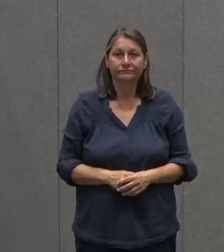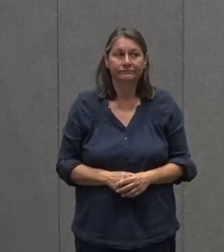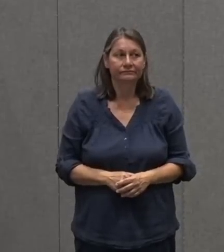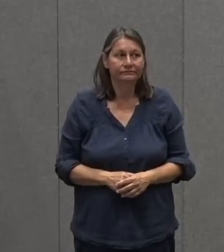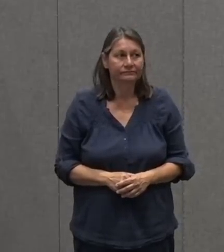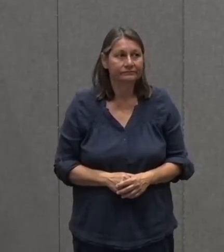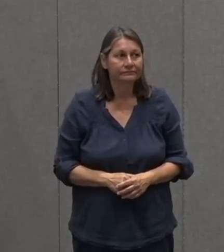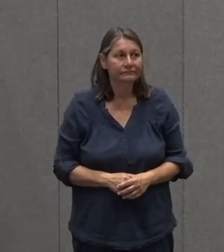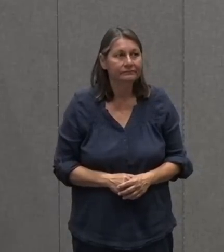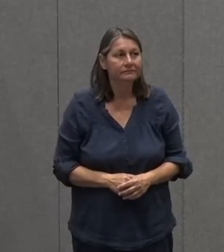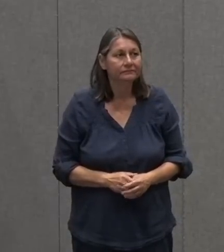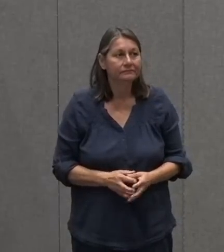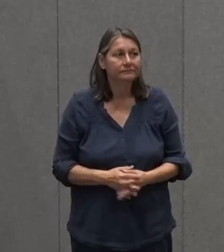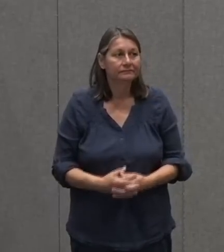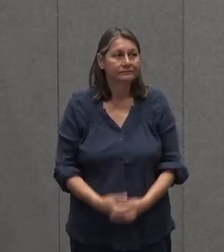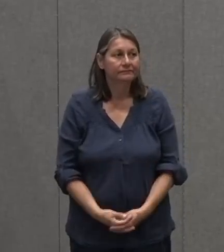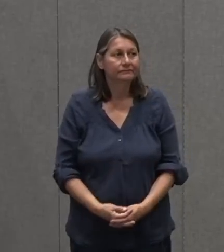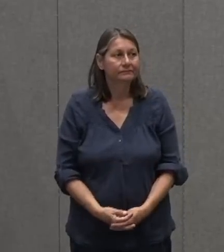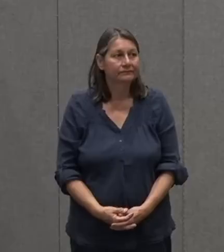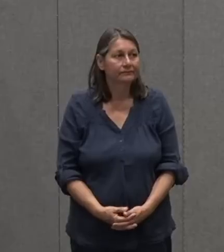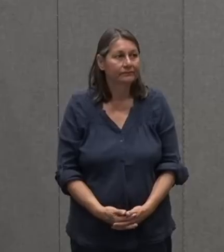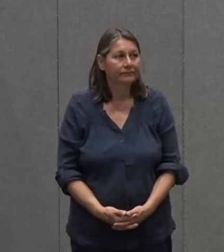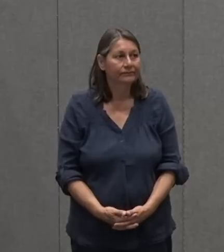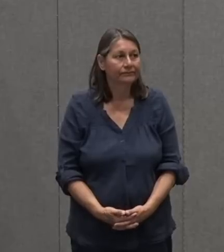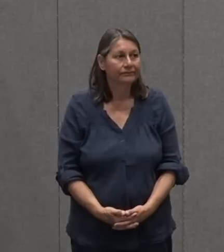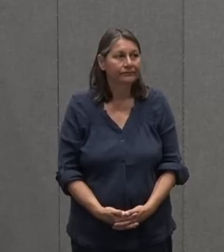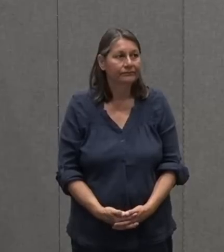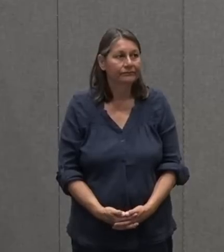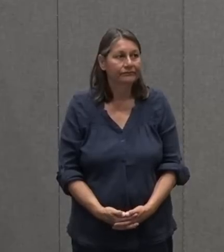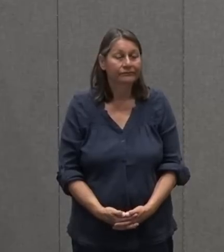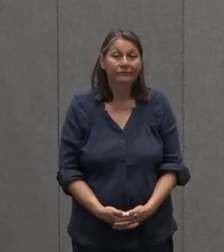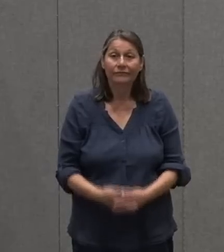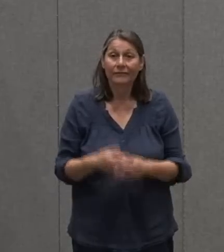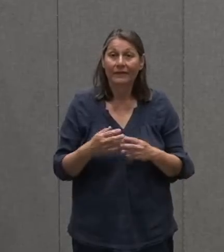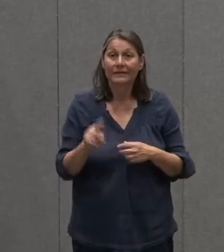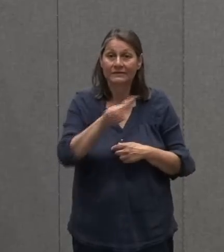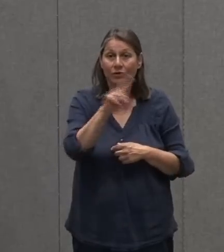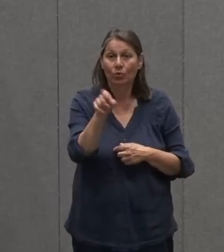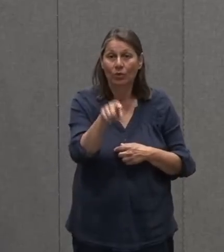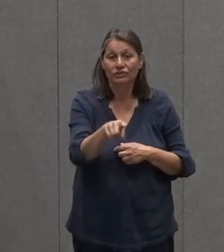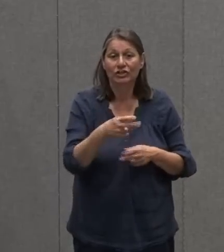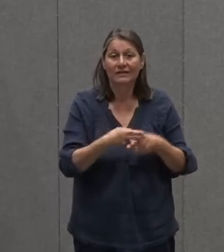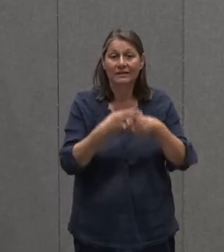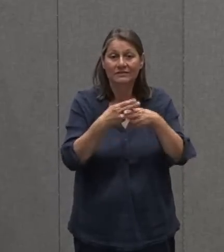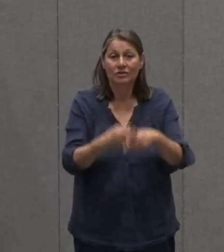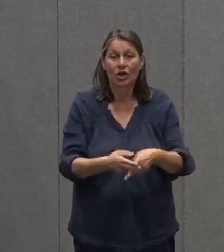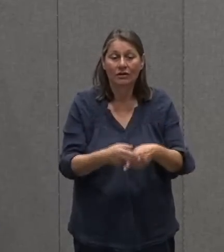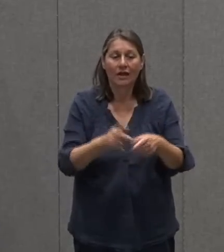So, can you, all right, so this problem is called friends you can count on.